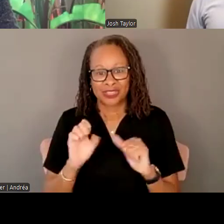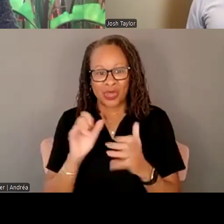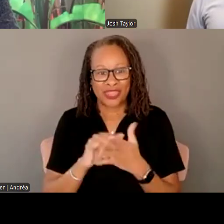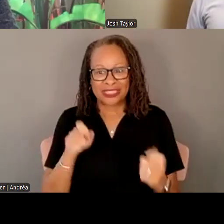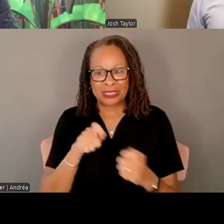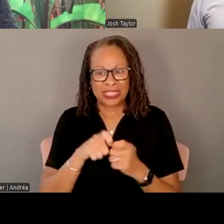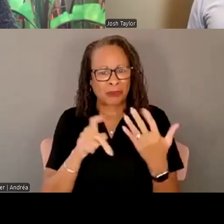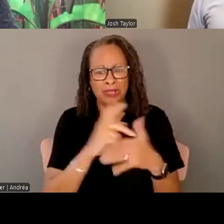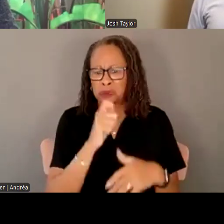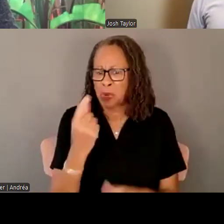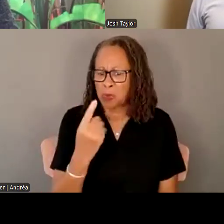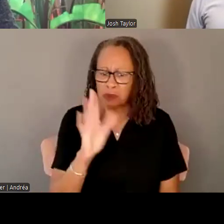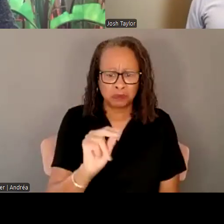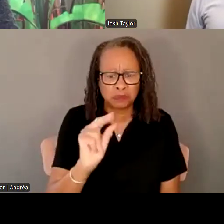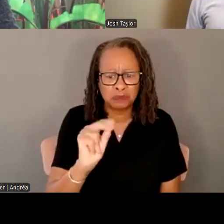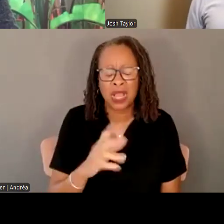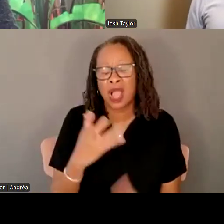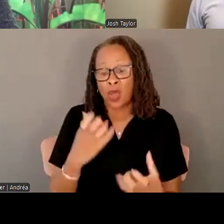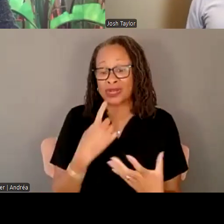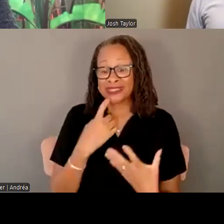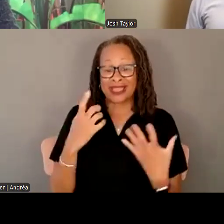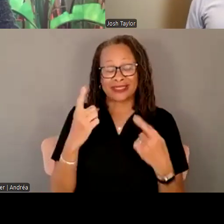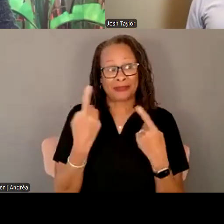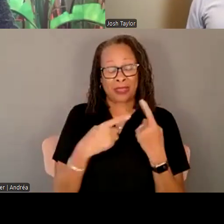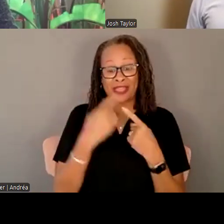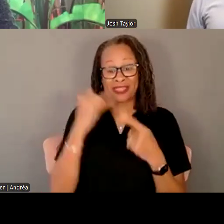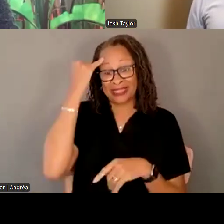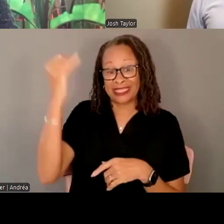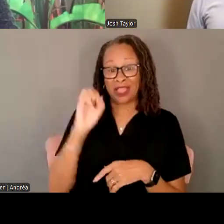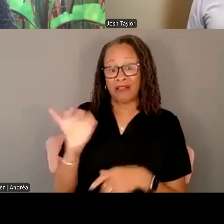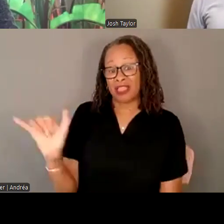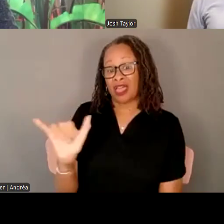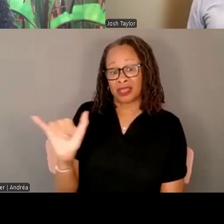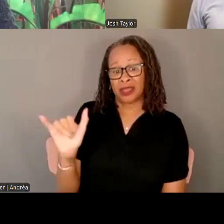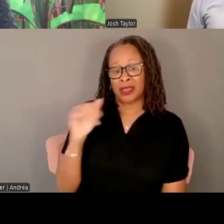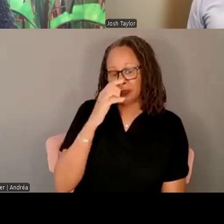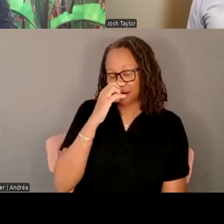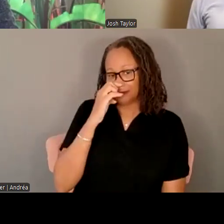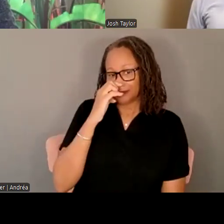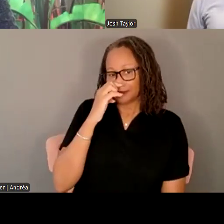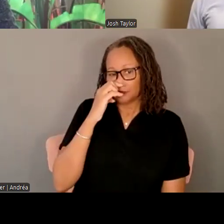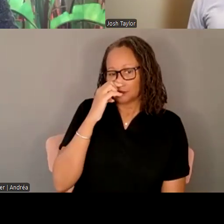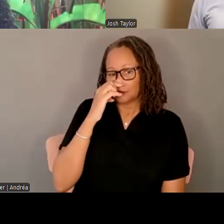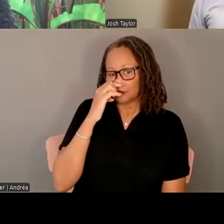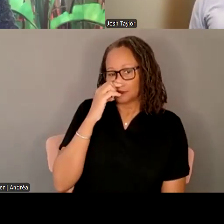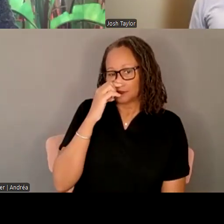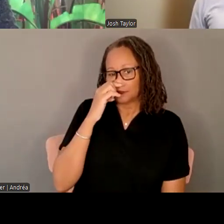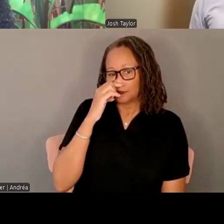I also want to say something about the idea of, like, accommodation.